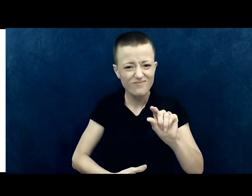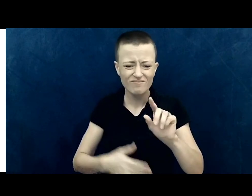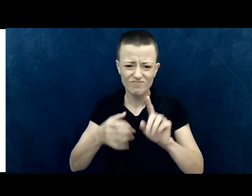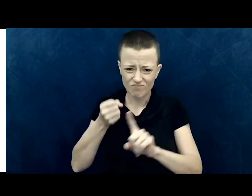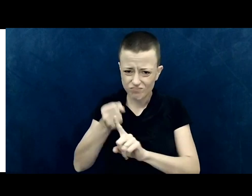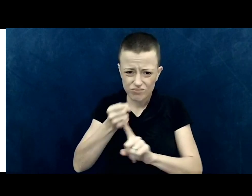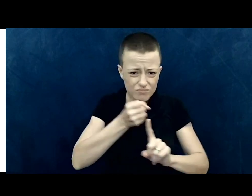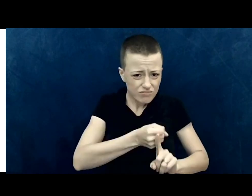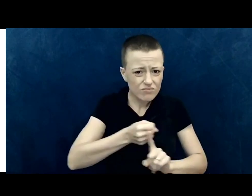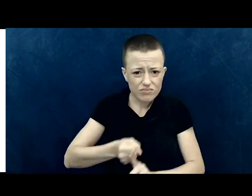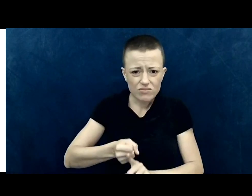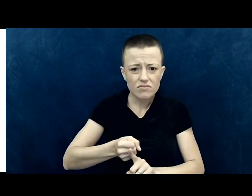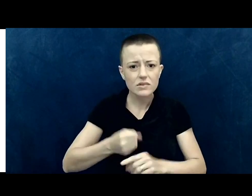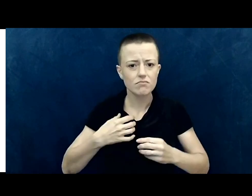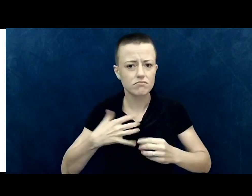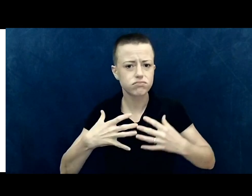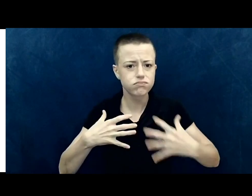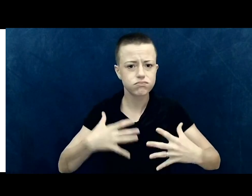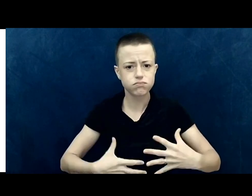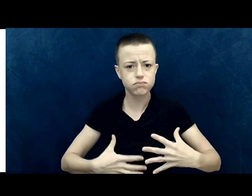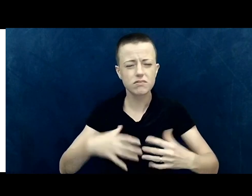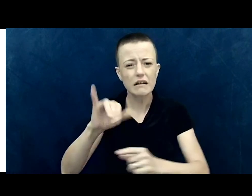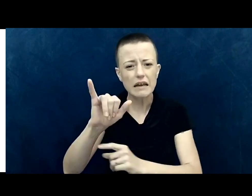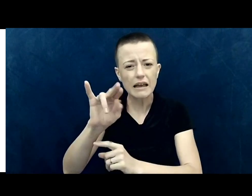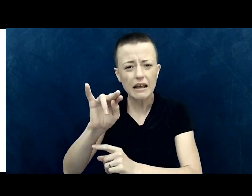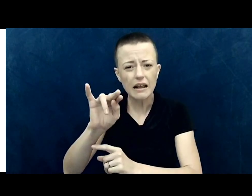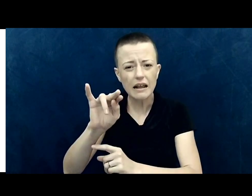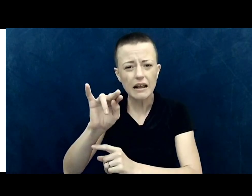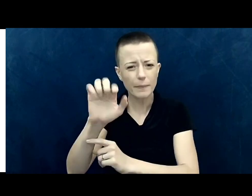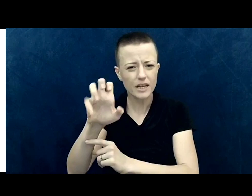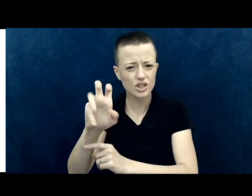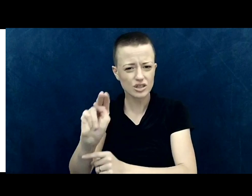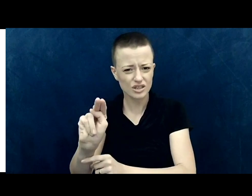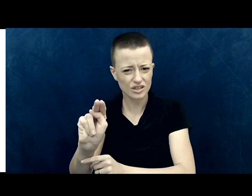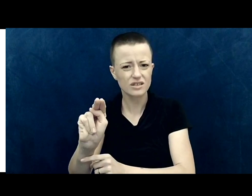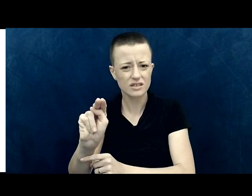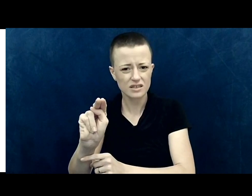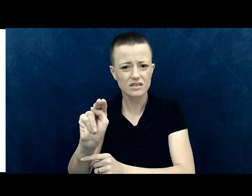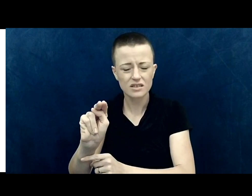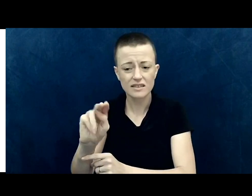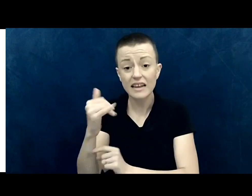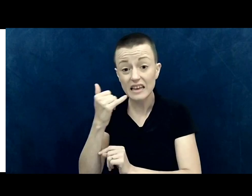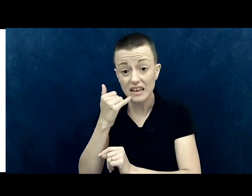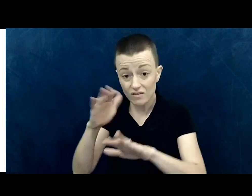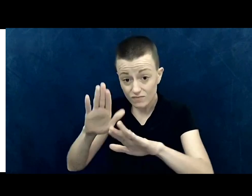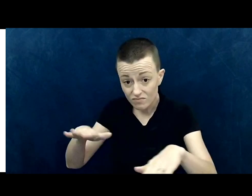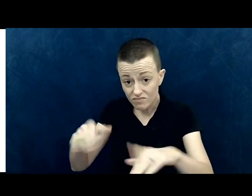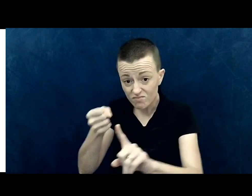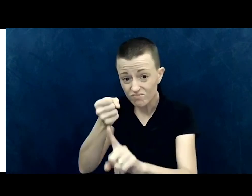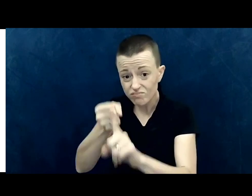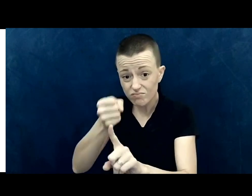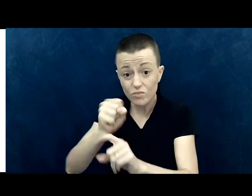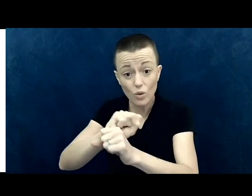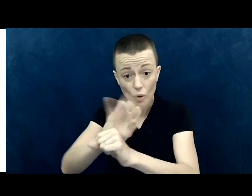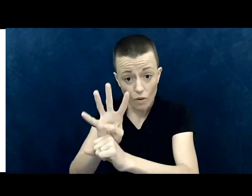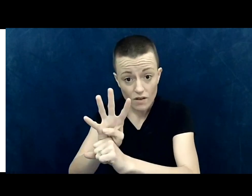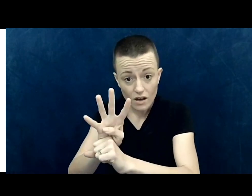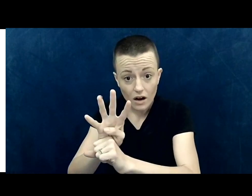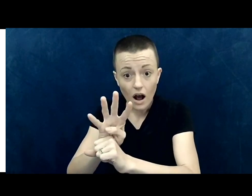The majority of children with MIS-C are usually sick enough to require hospitalization and, often, intensive care.